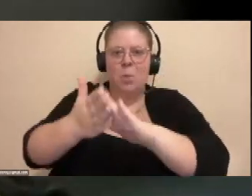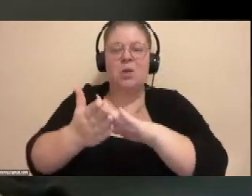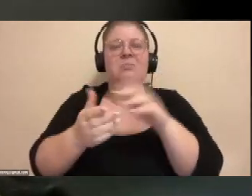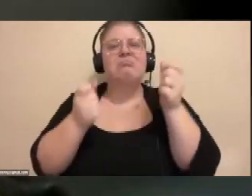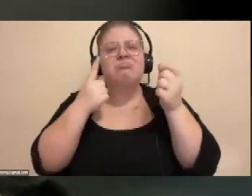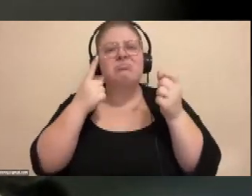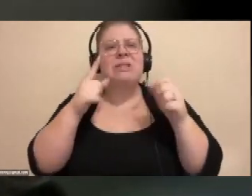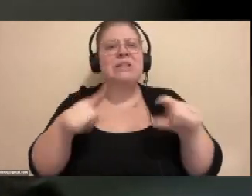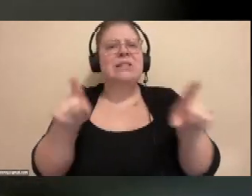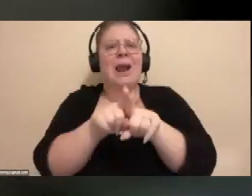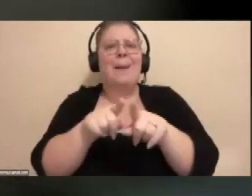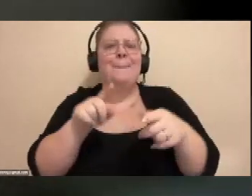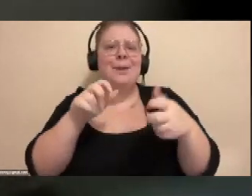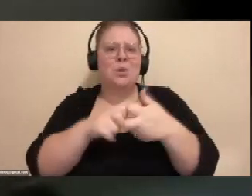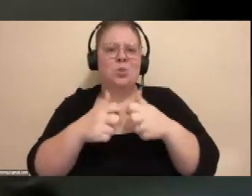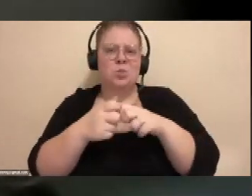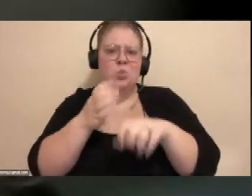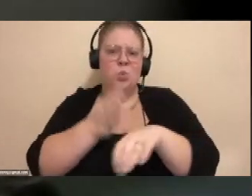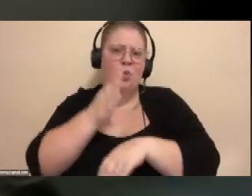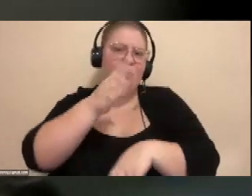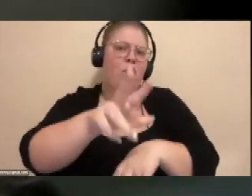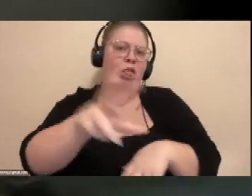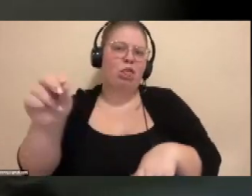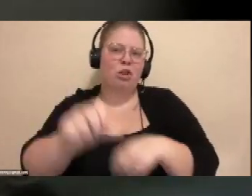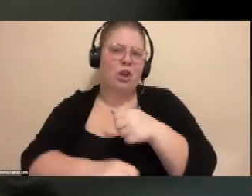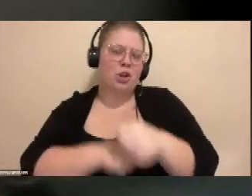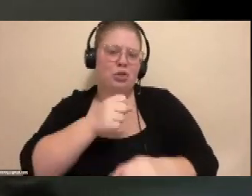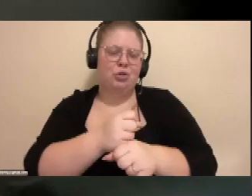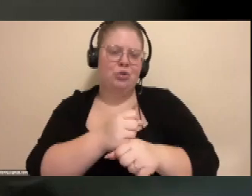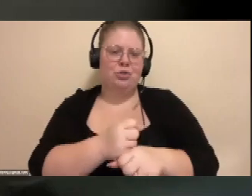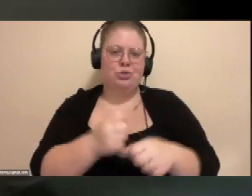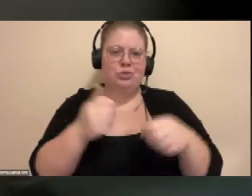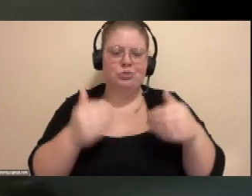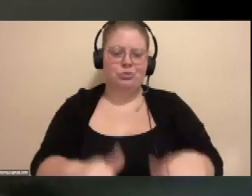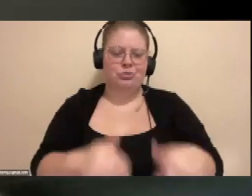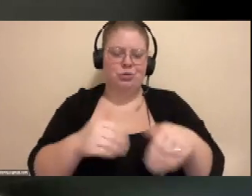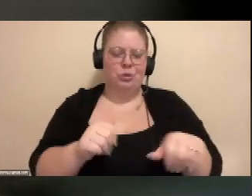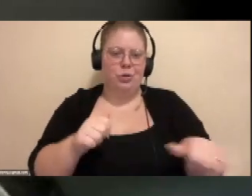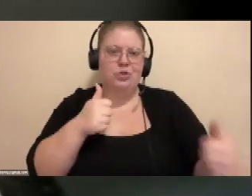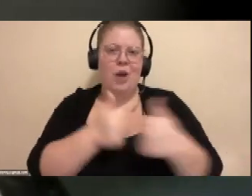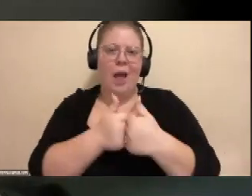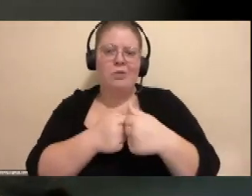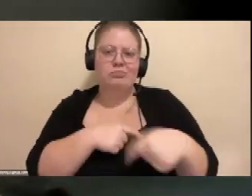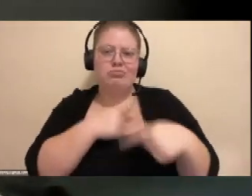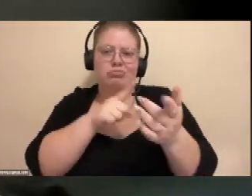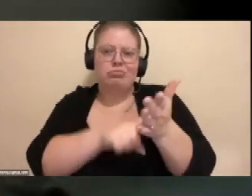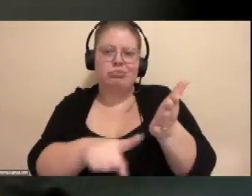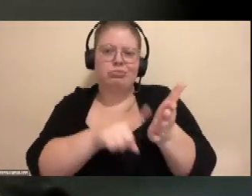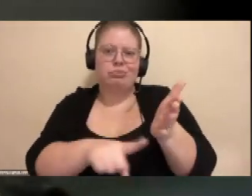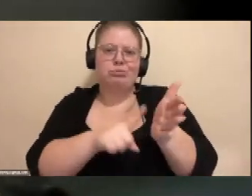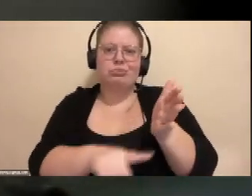I've been researching the challenges for 30 years, and yet we find ourselves in